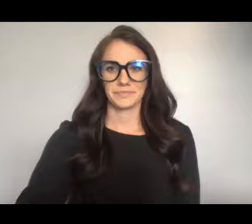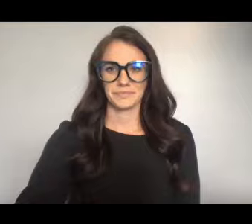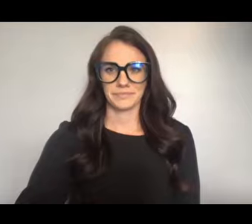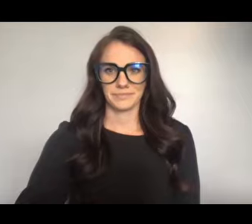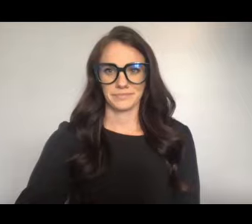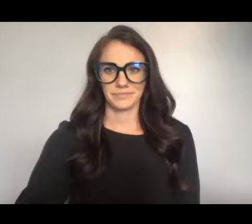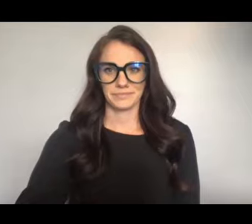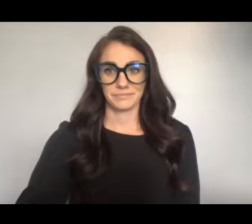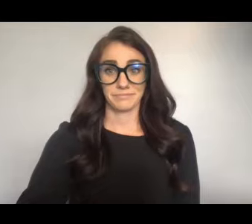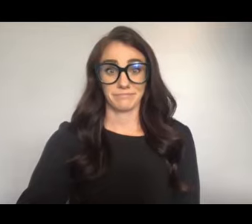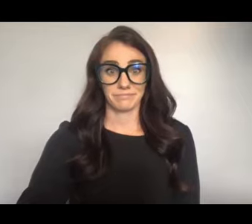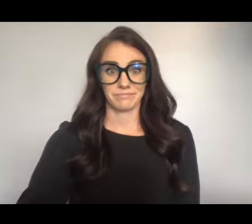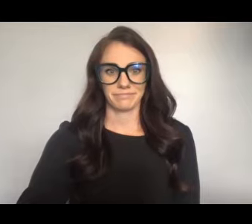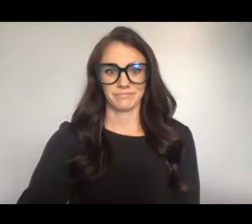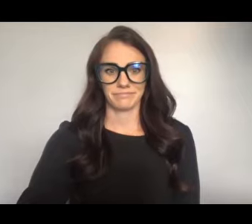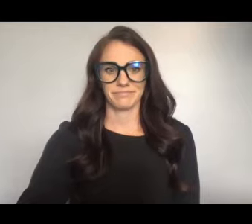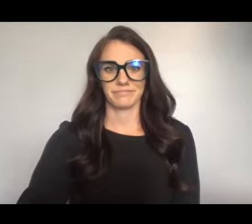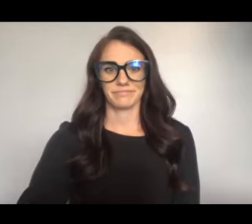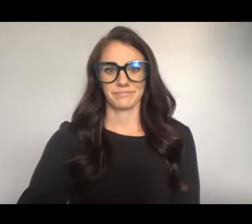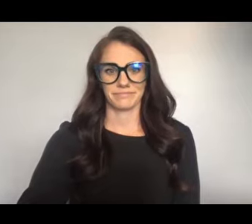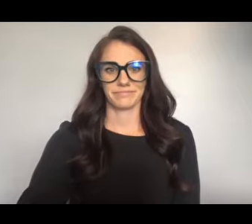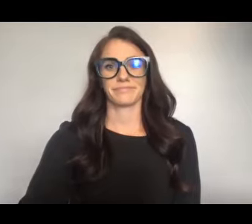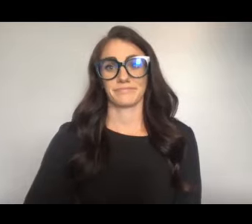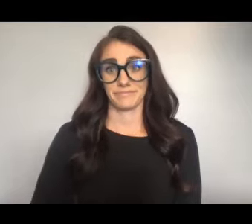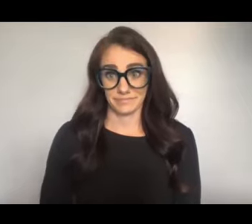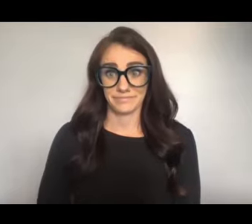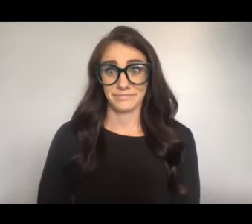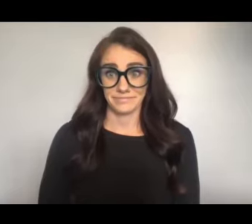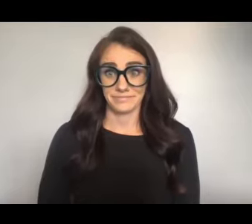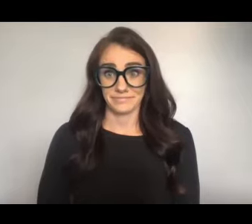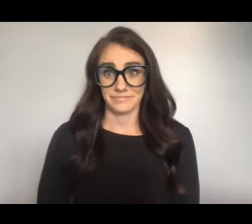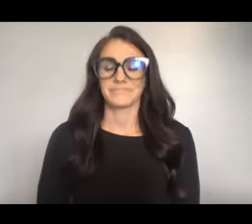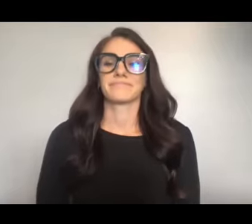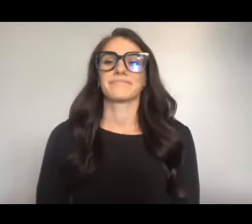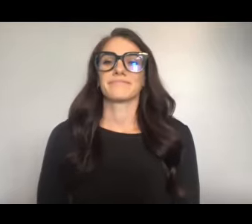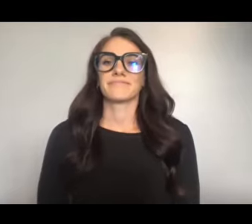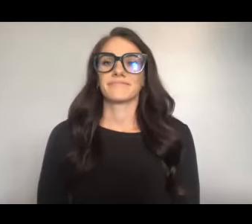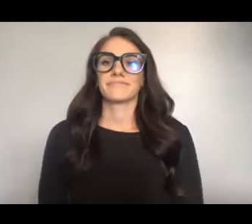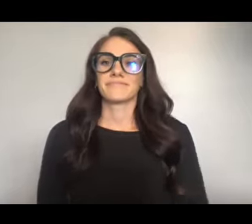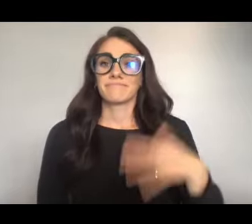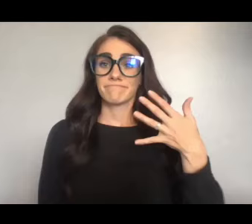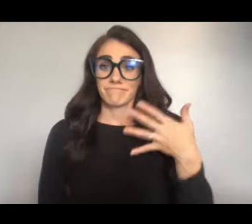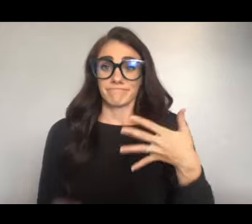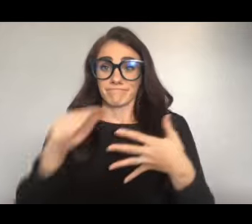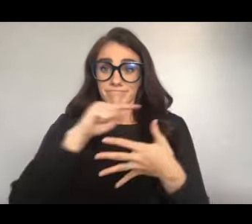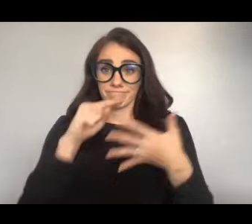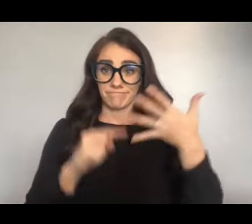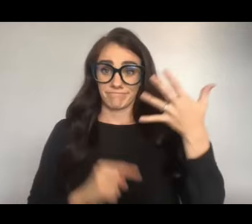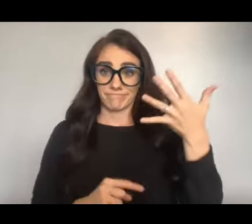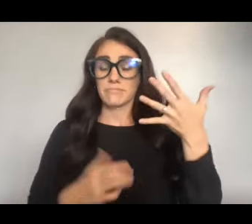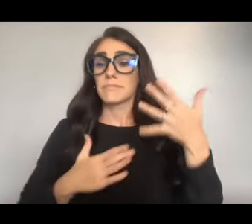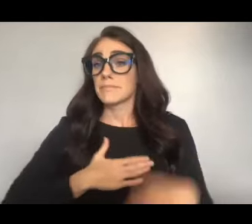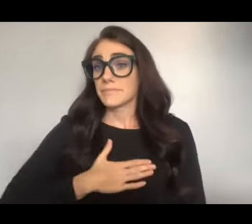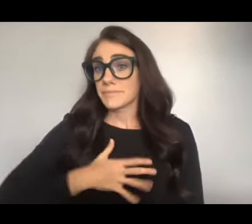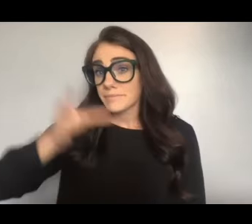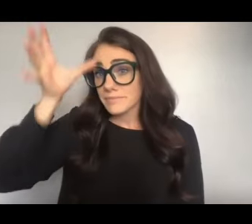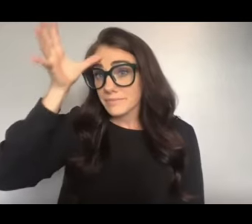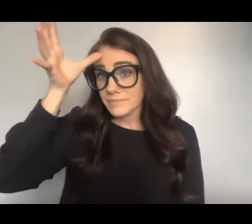I'll show you what I mean... Yep you ready?